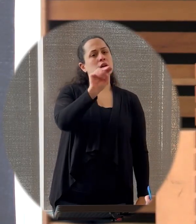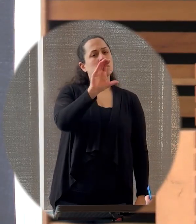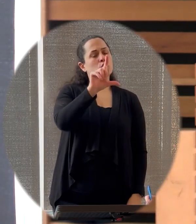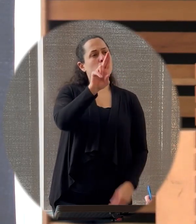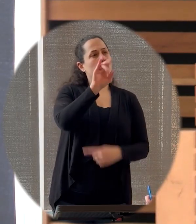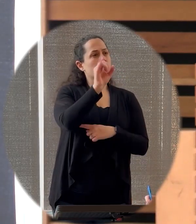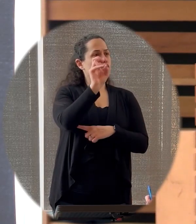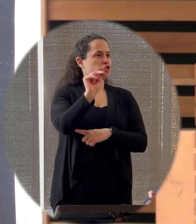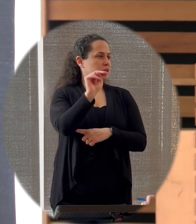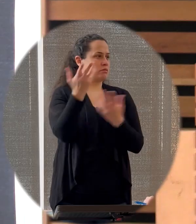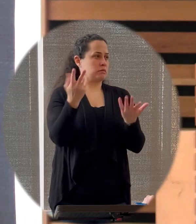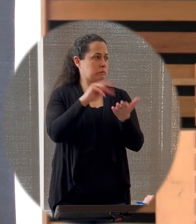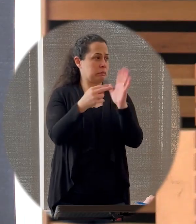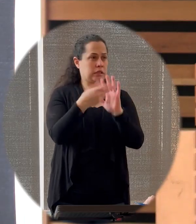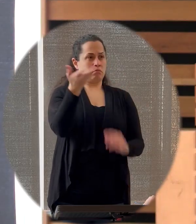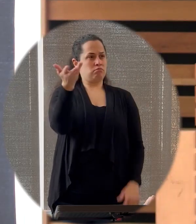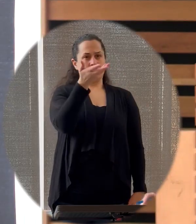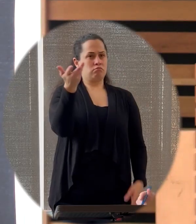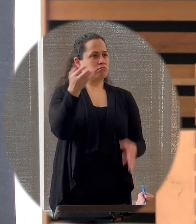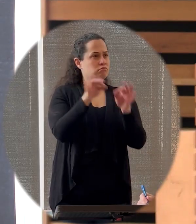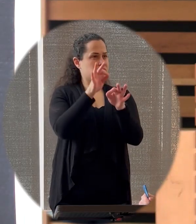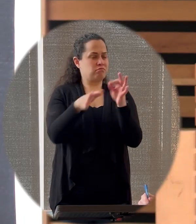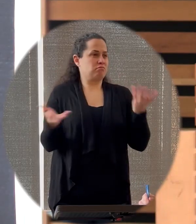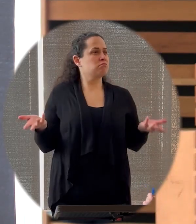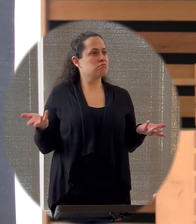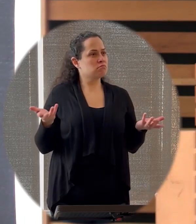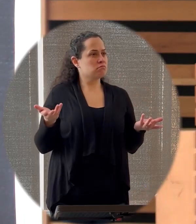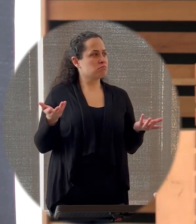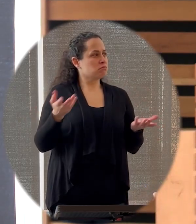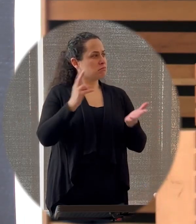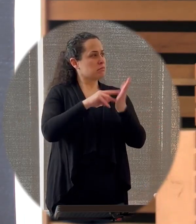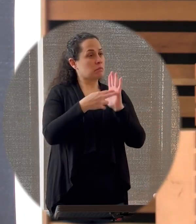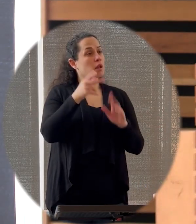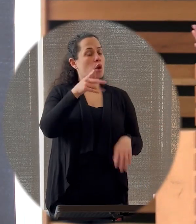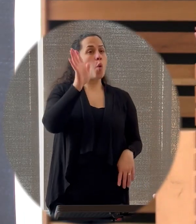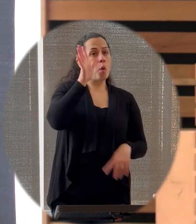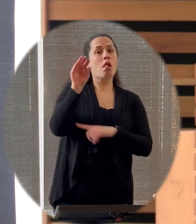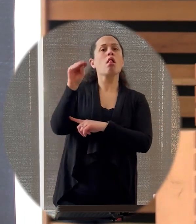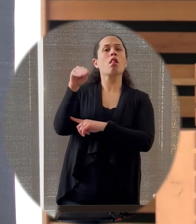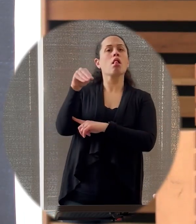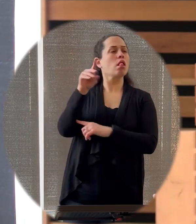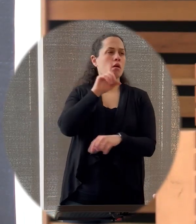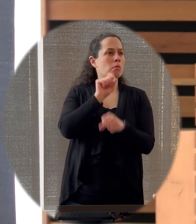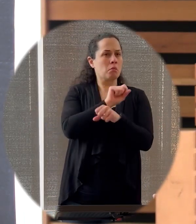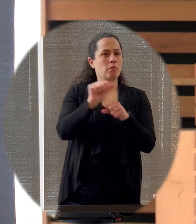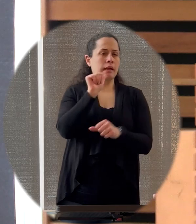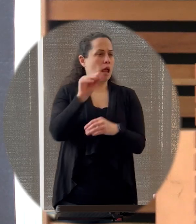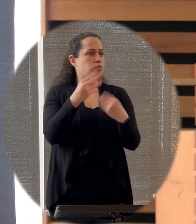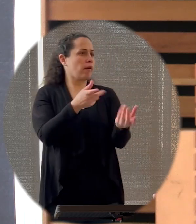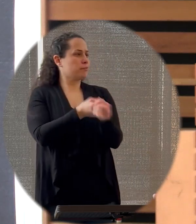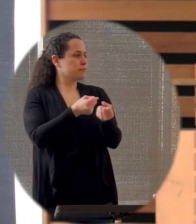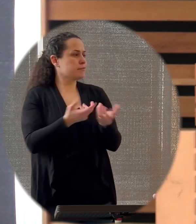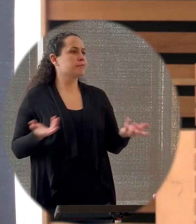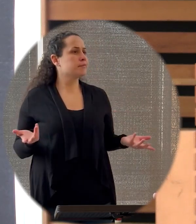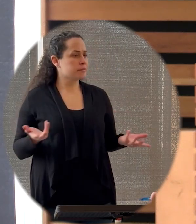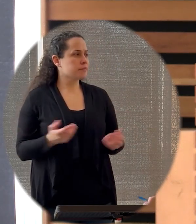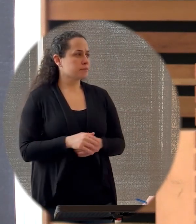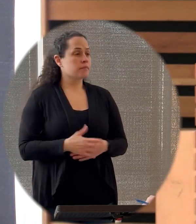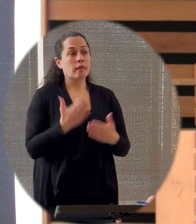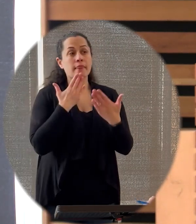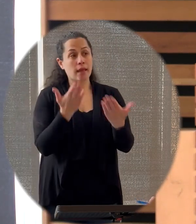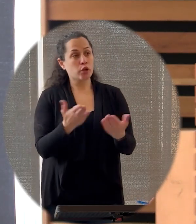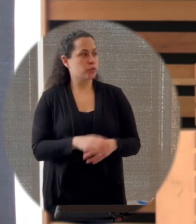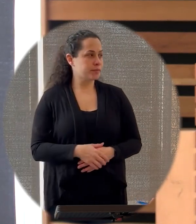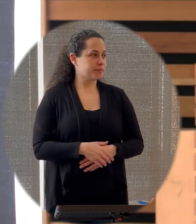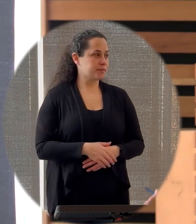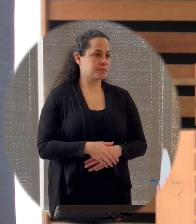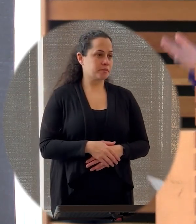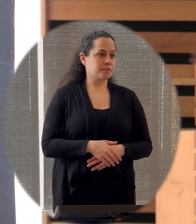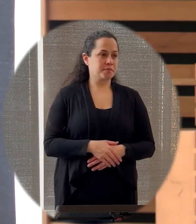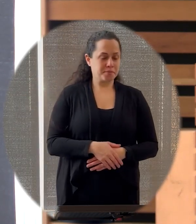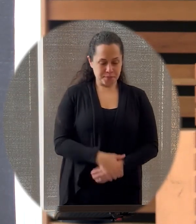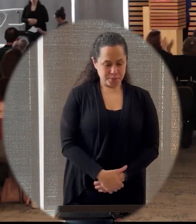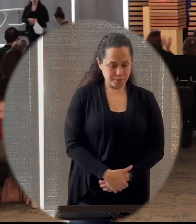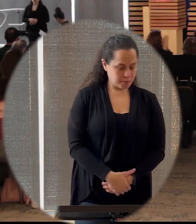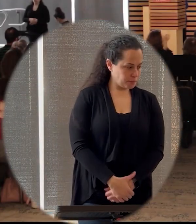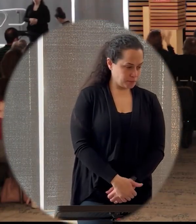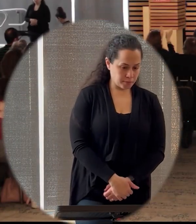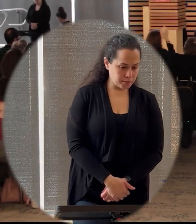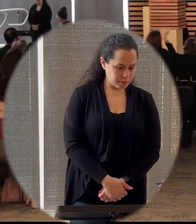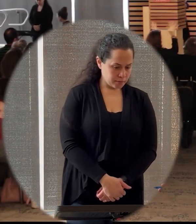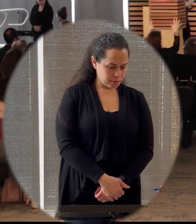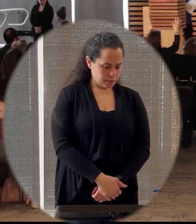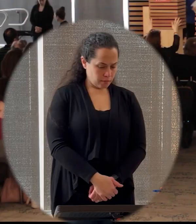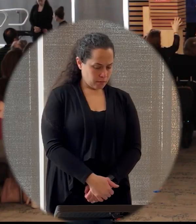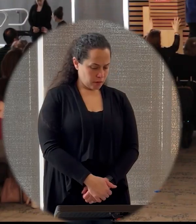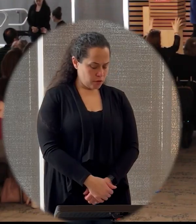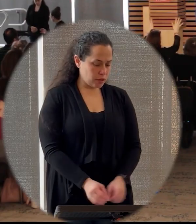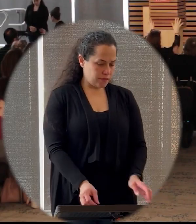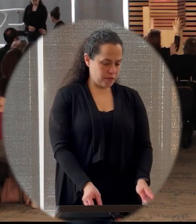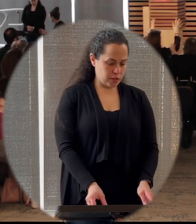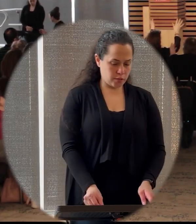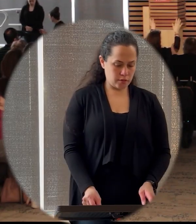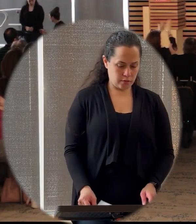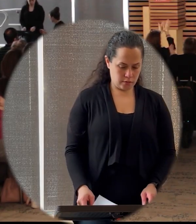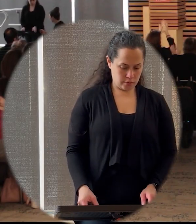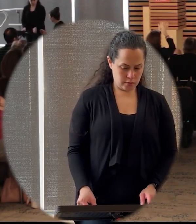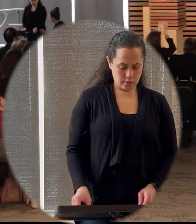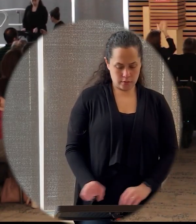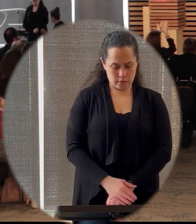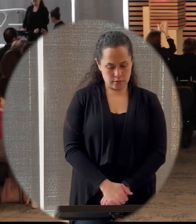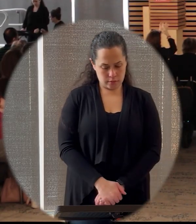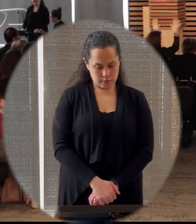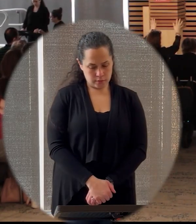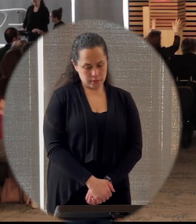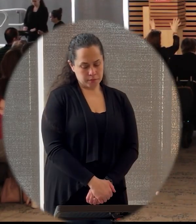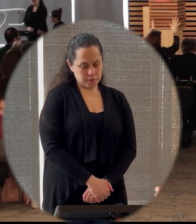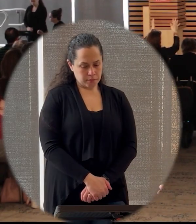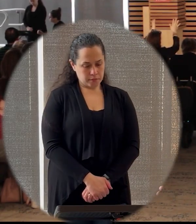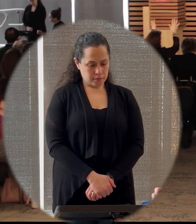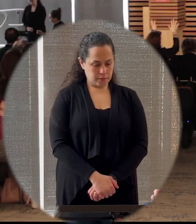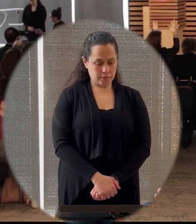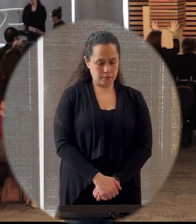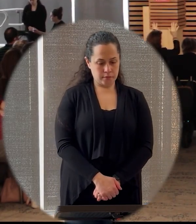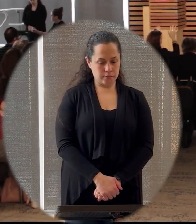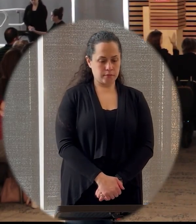only the distance between what we promise and what we deliver. Thank you. Merci. Miigwech.